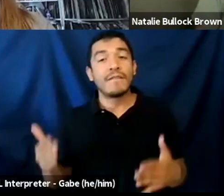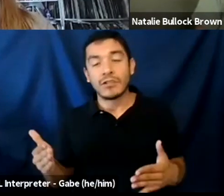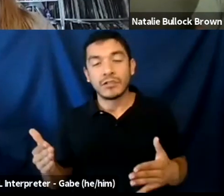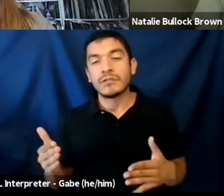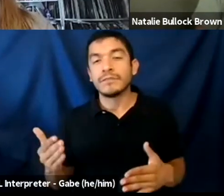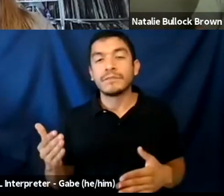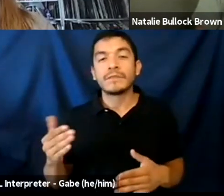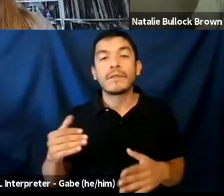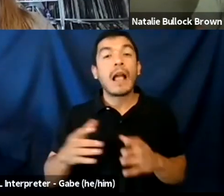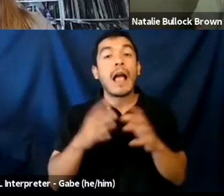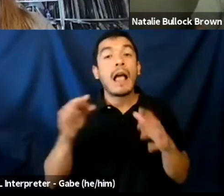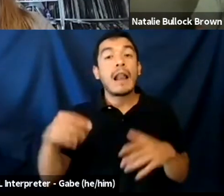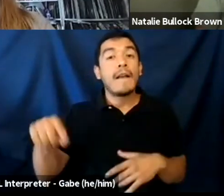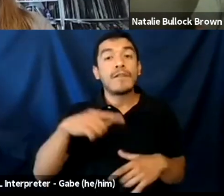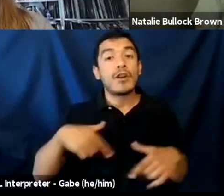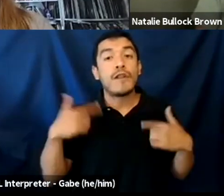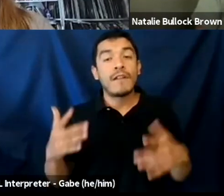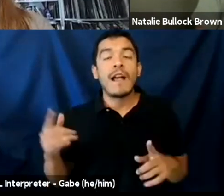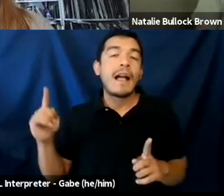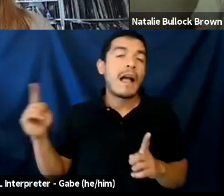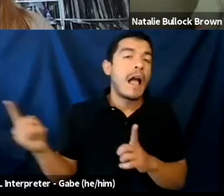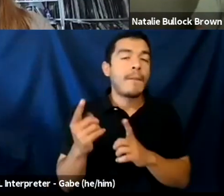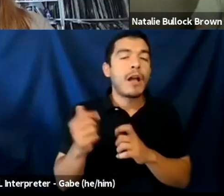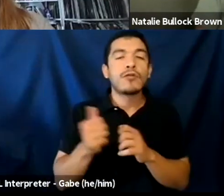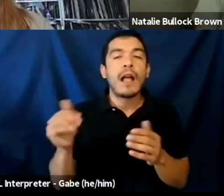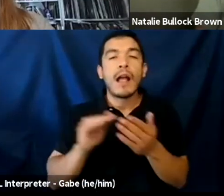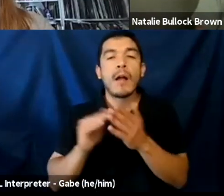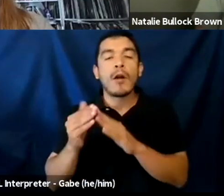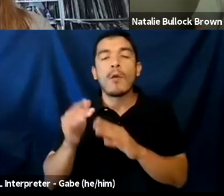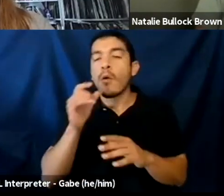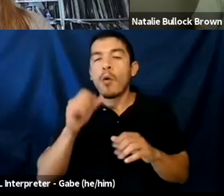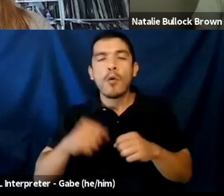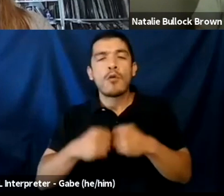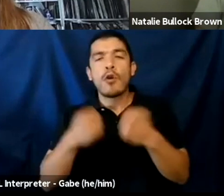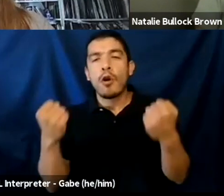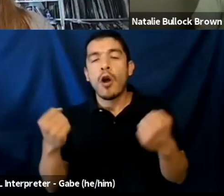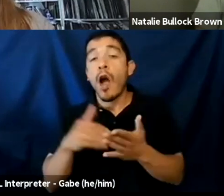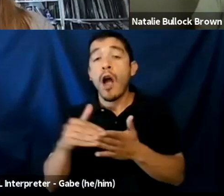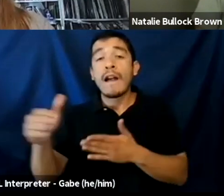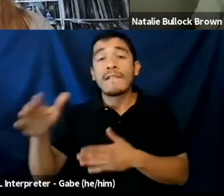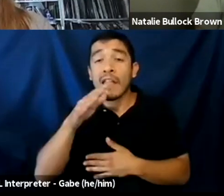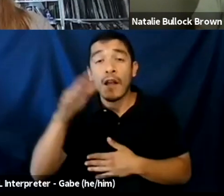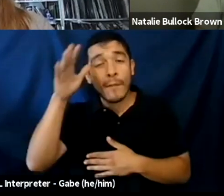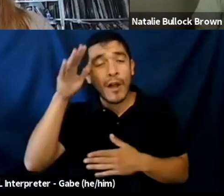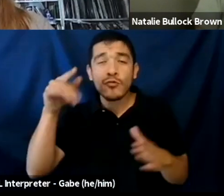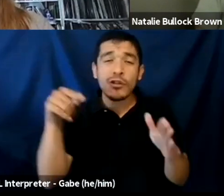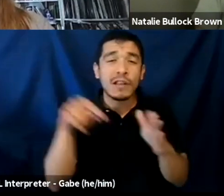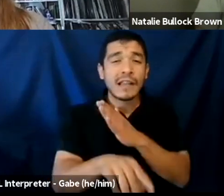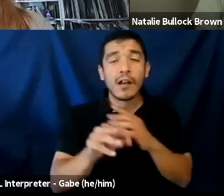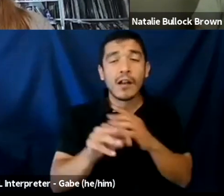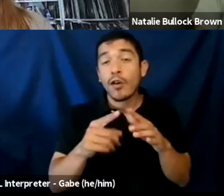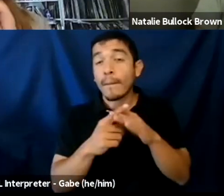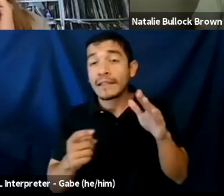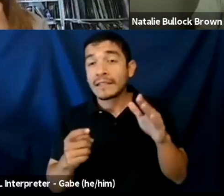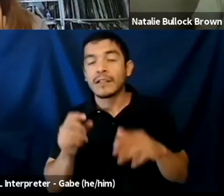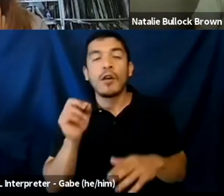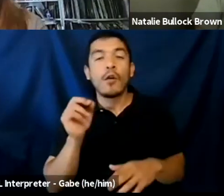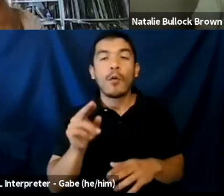a lot of these survivors came back to a community that was broken, often their parents were killed or missing, or just families were split up.